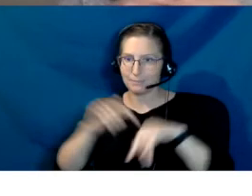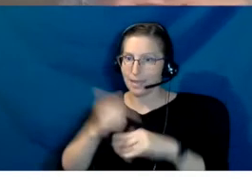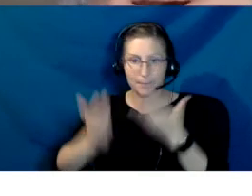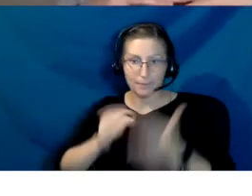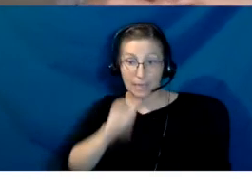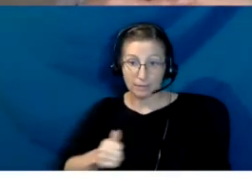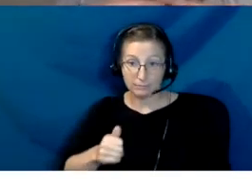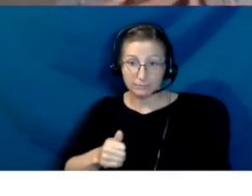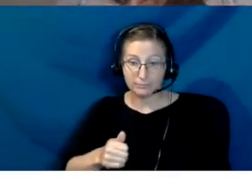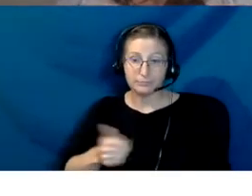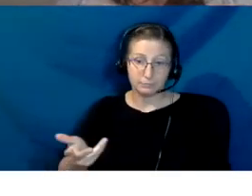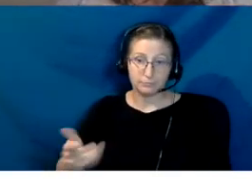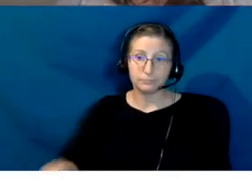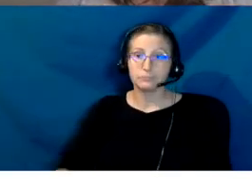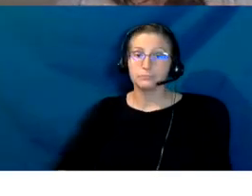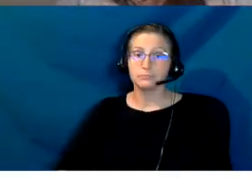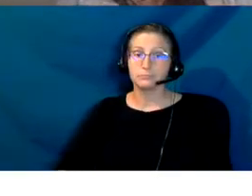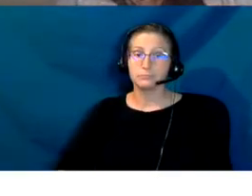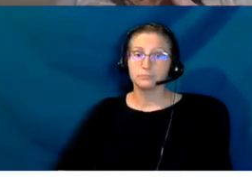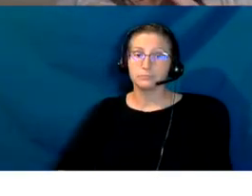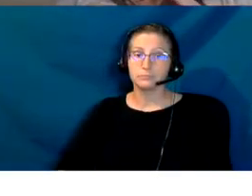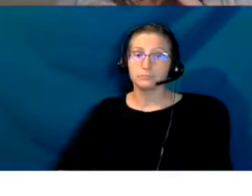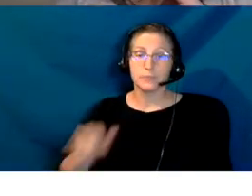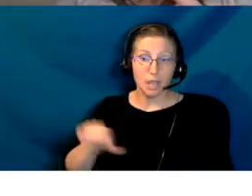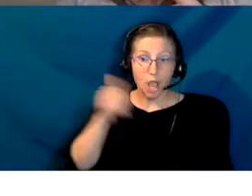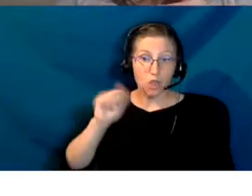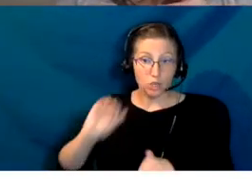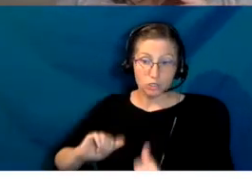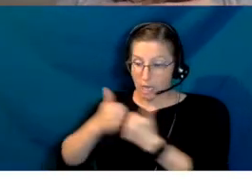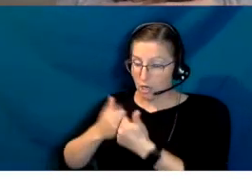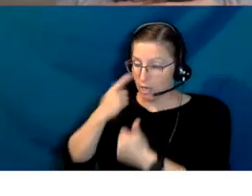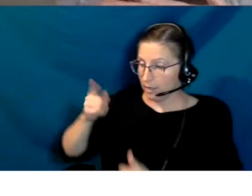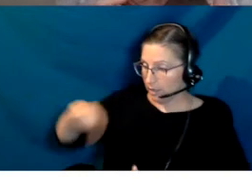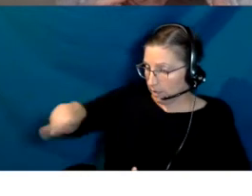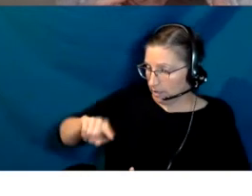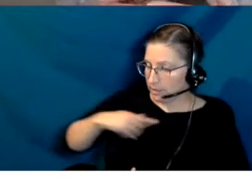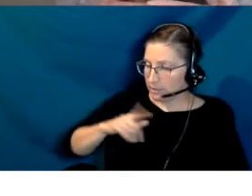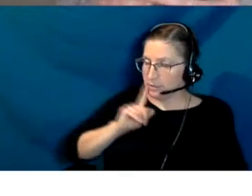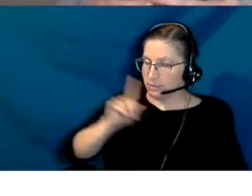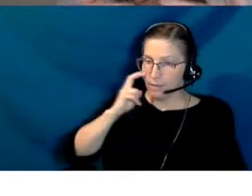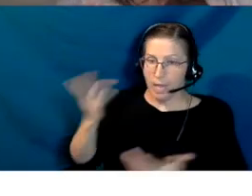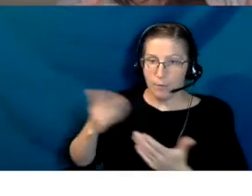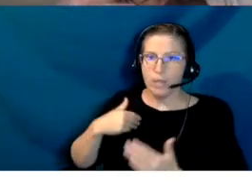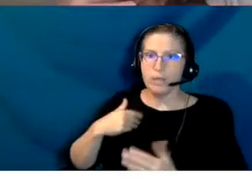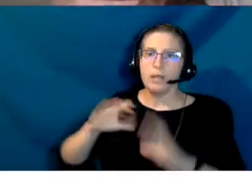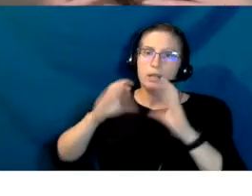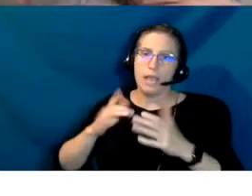is classroom discussions. So if that child is in a classroom, where there's a classroom